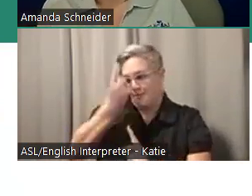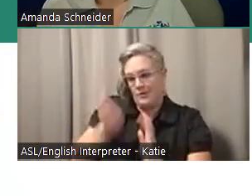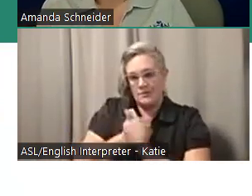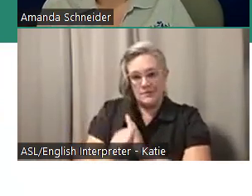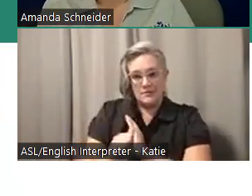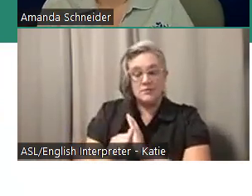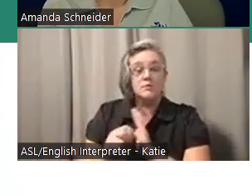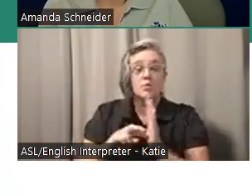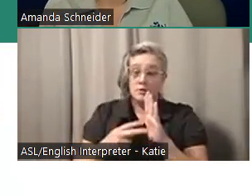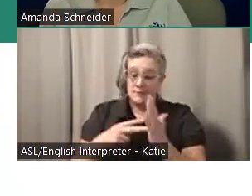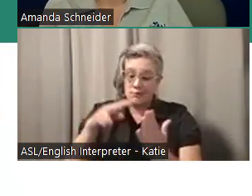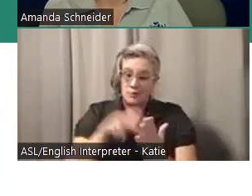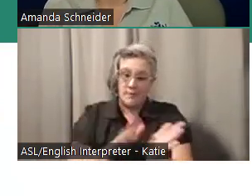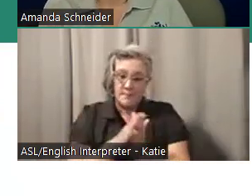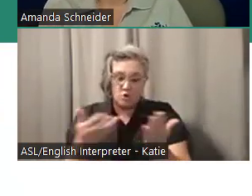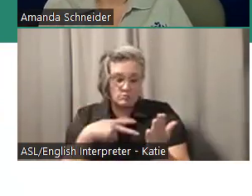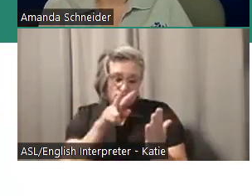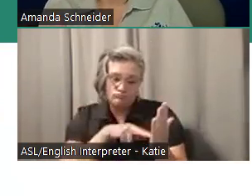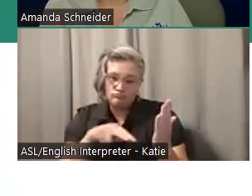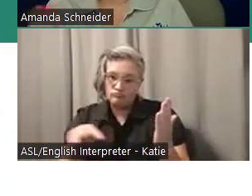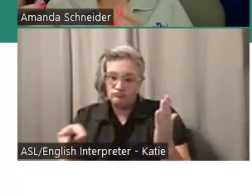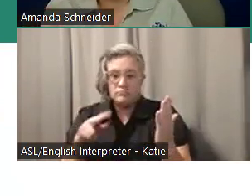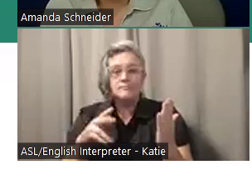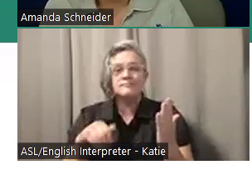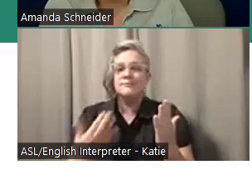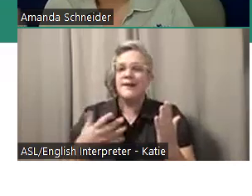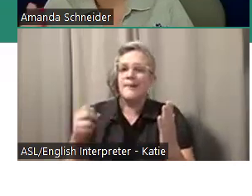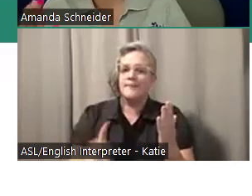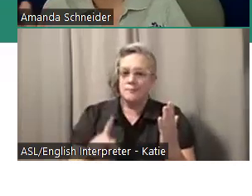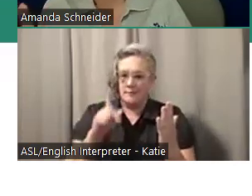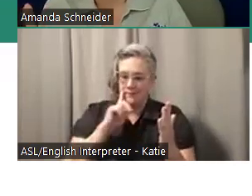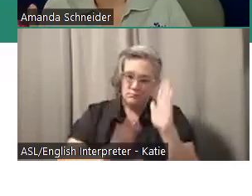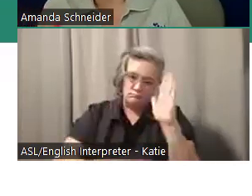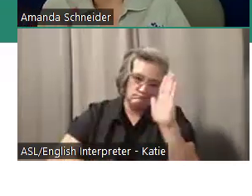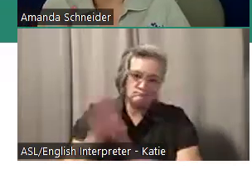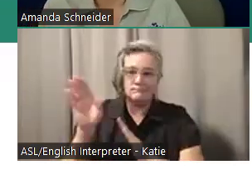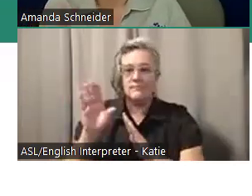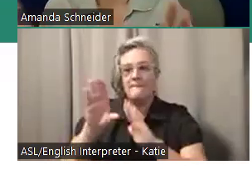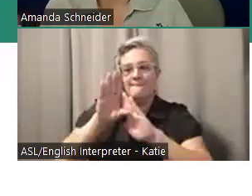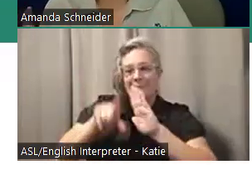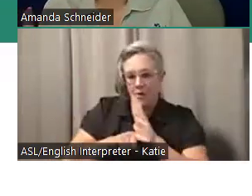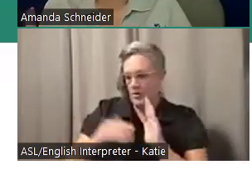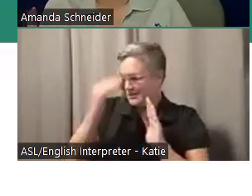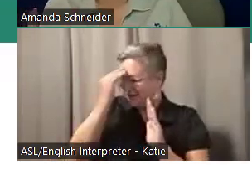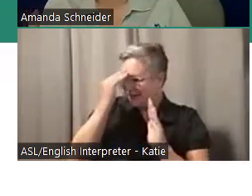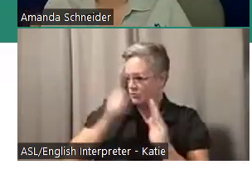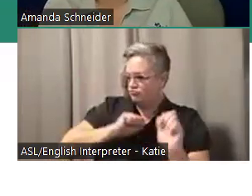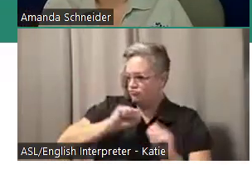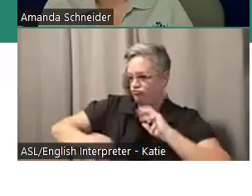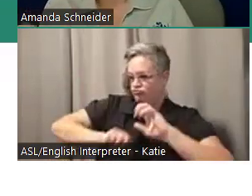So, reading books provides the opportunity to build that background knowledge about a variety of topics,